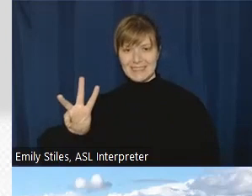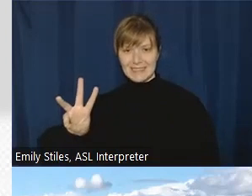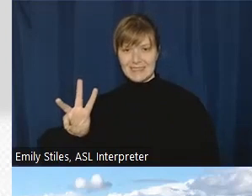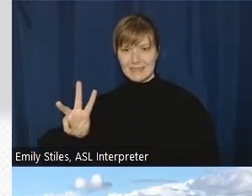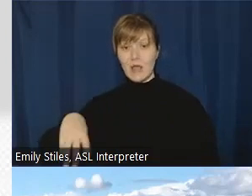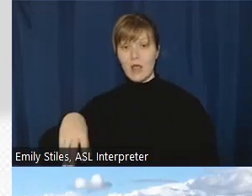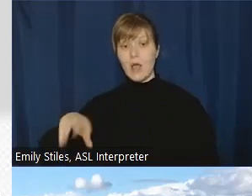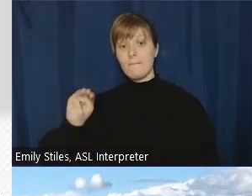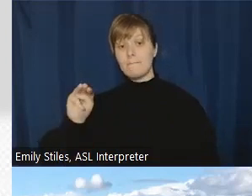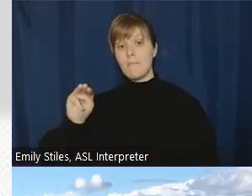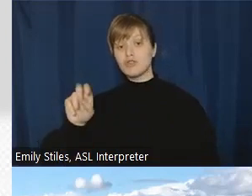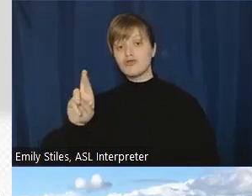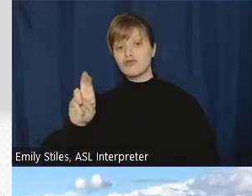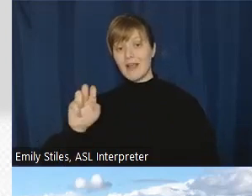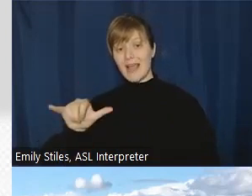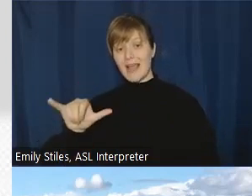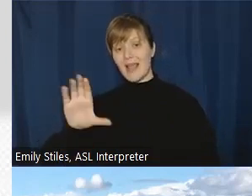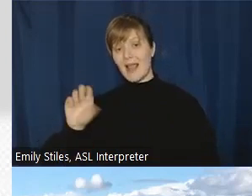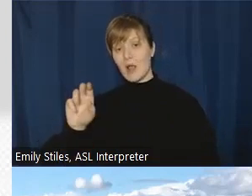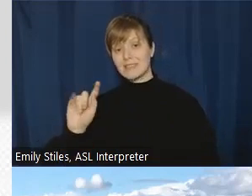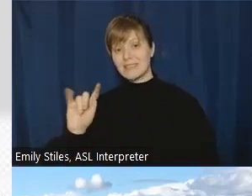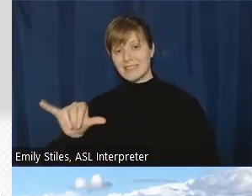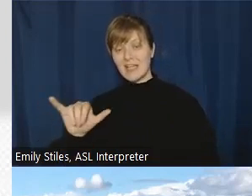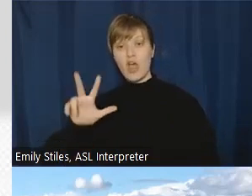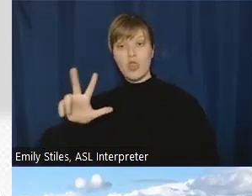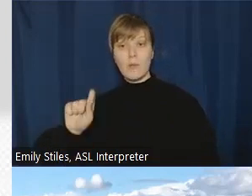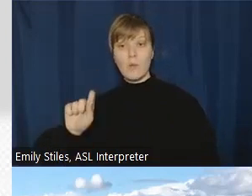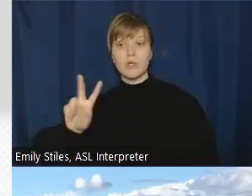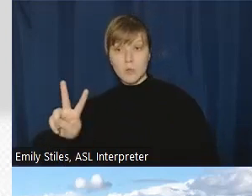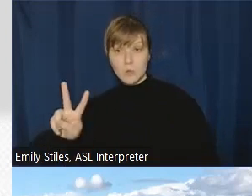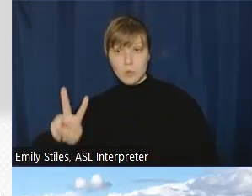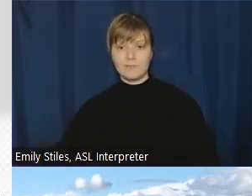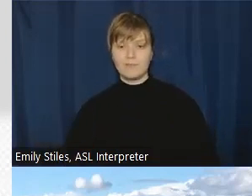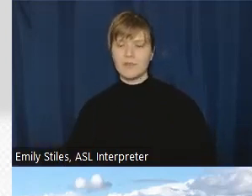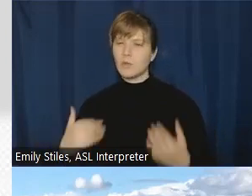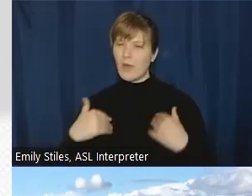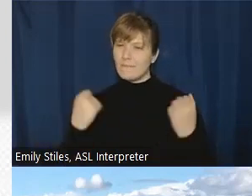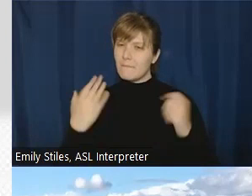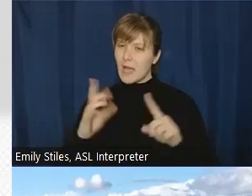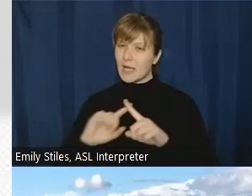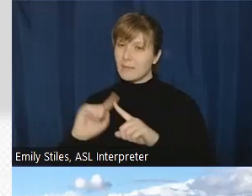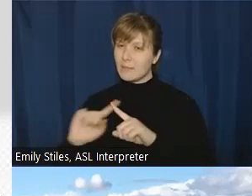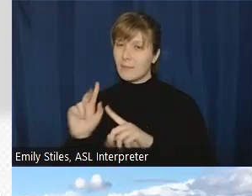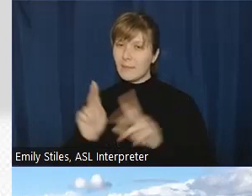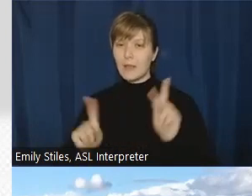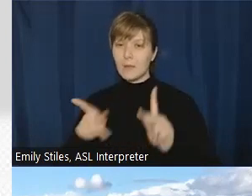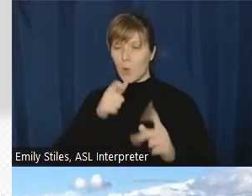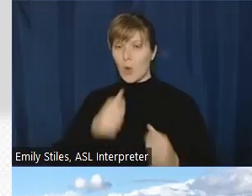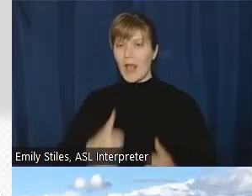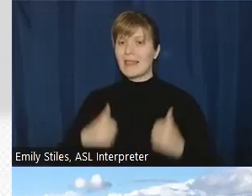living within existing housing, a number of older people that are living in those